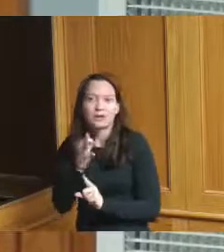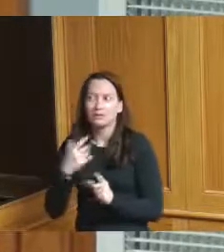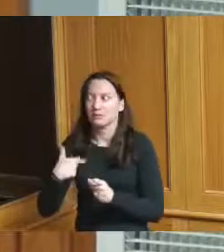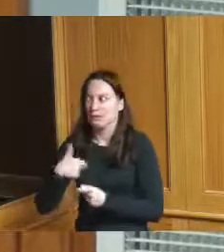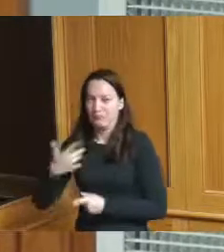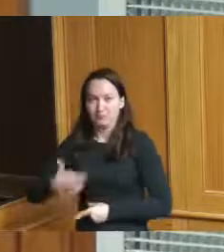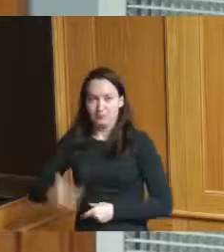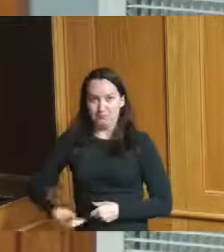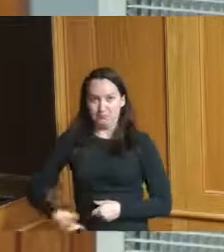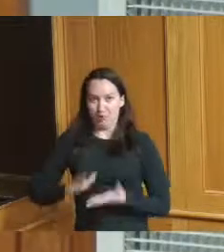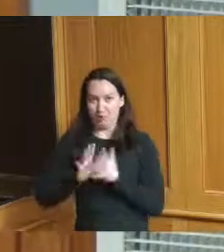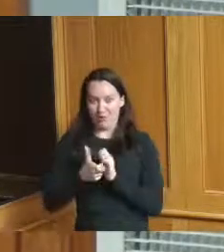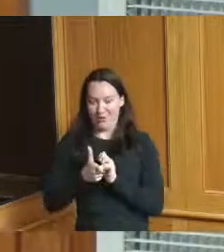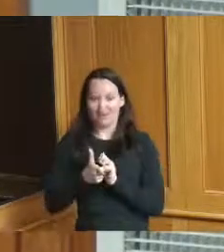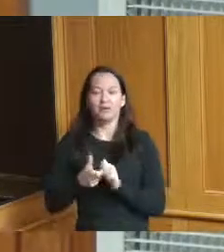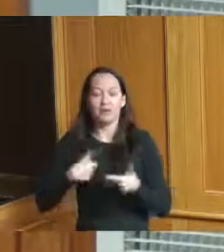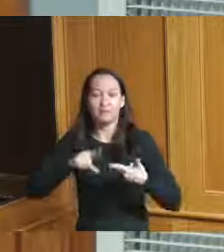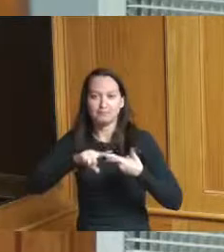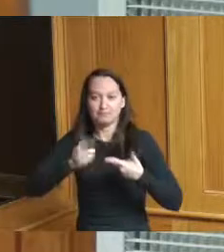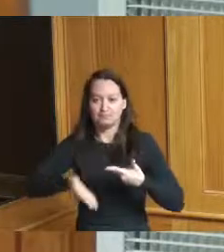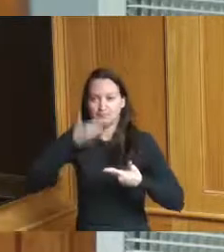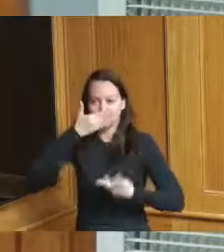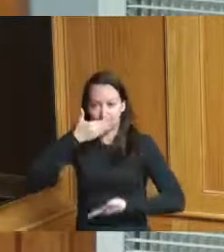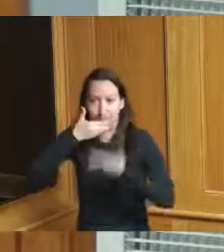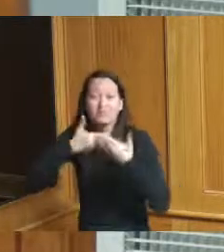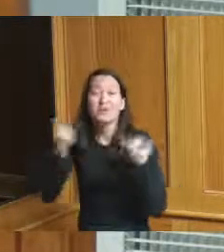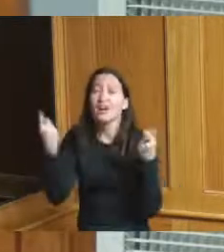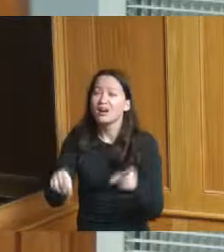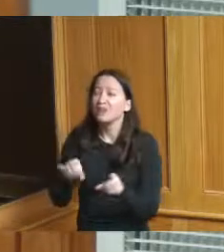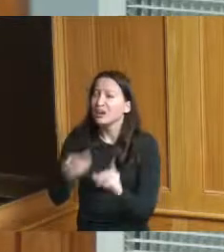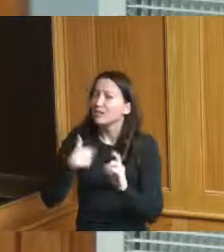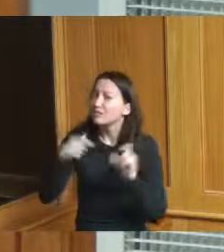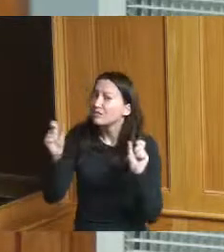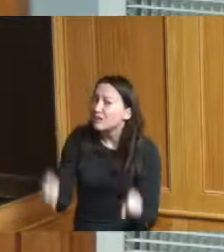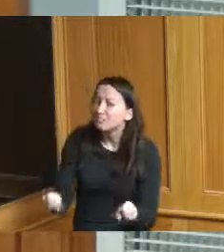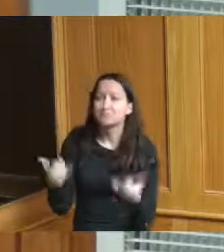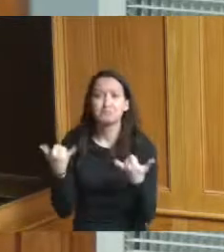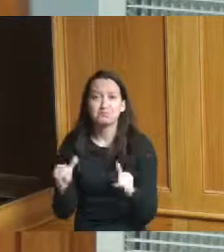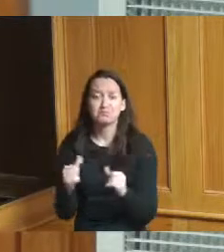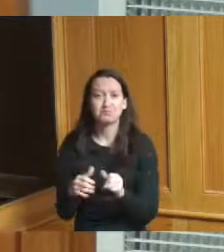put on the surgical mass and whenever I have the ability I'm still trying to stay six feet apart